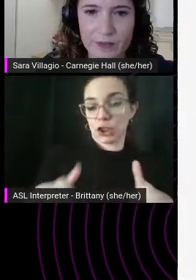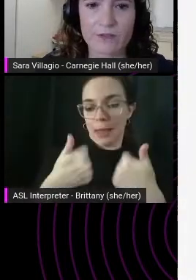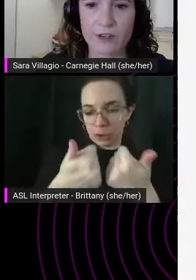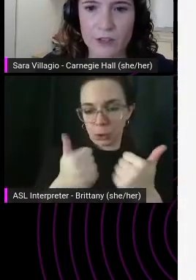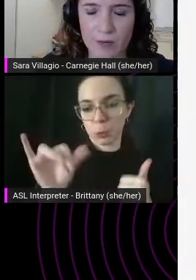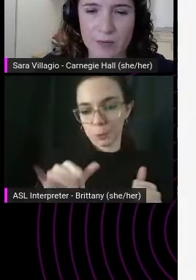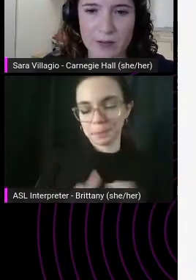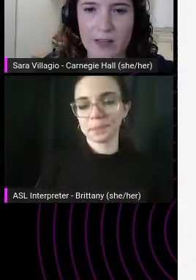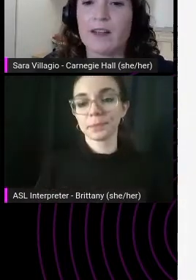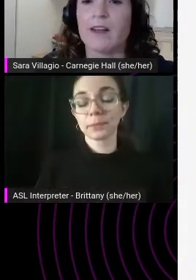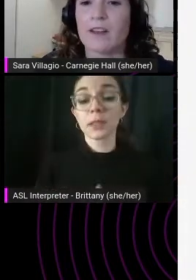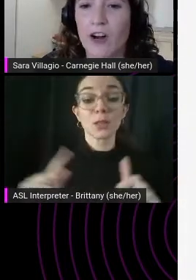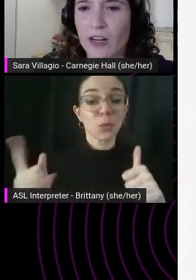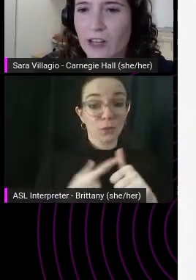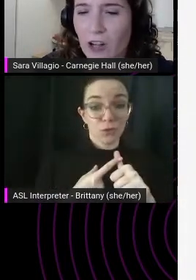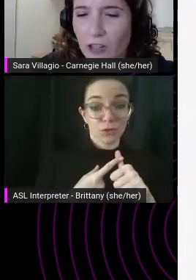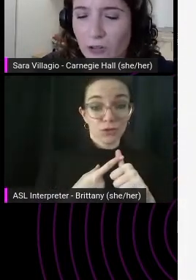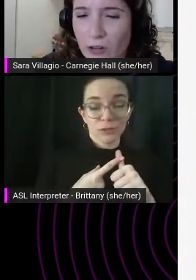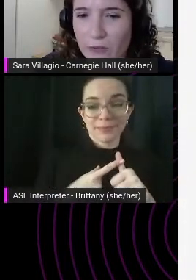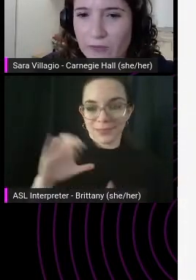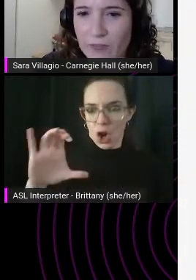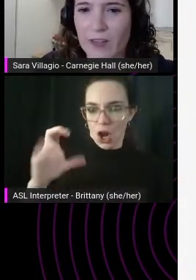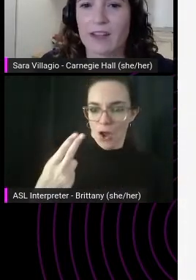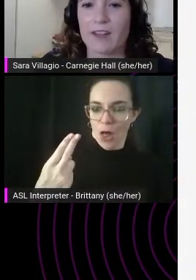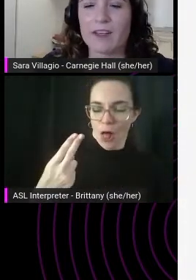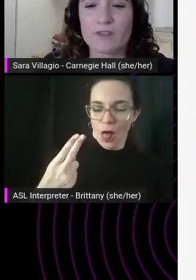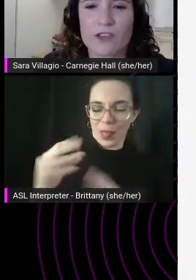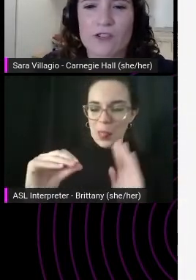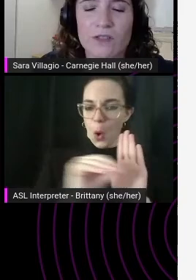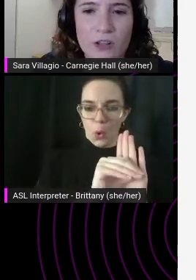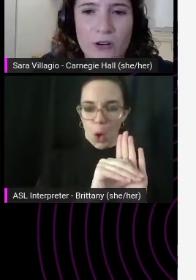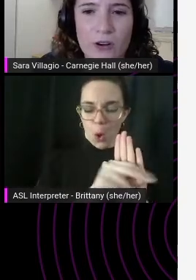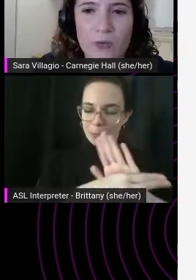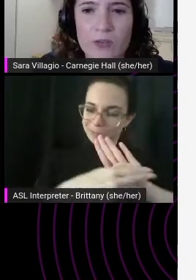So first up, the Carnegie Hall logo. This version of the logo was